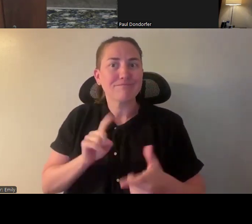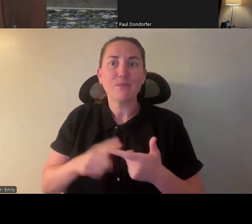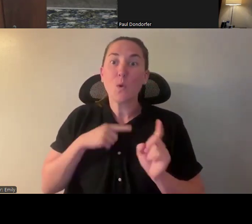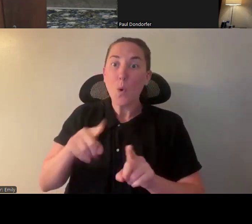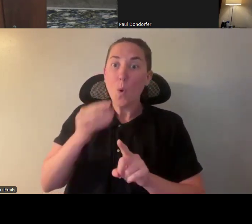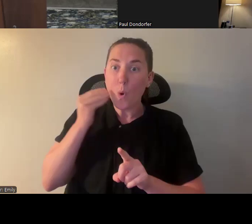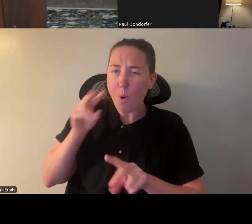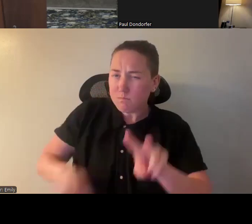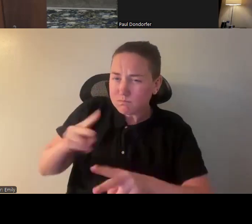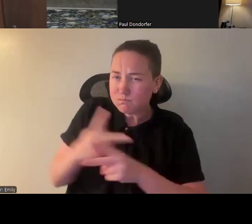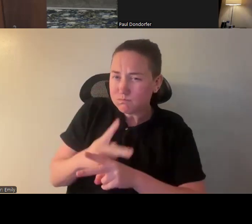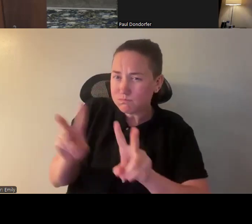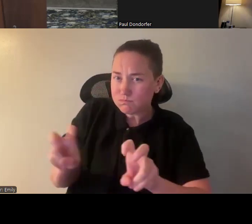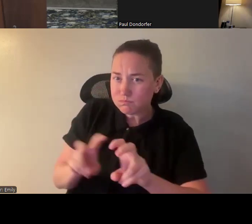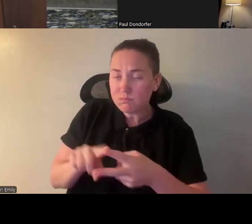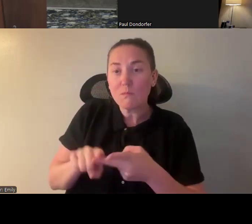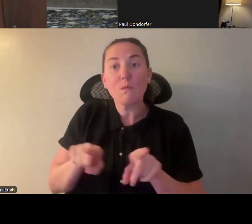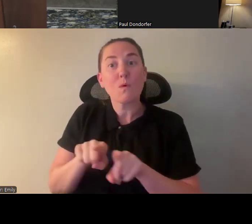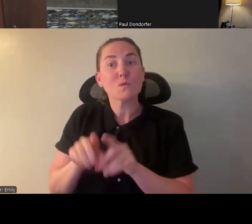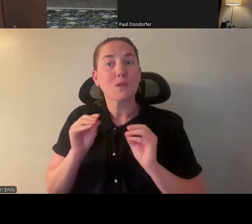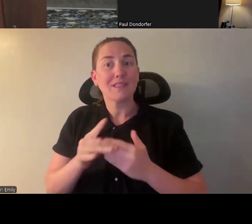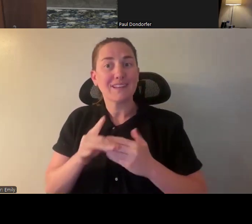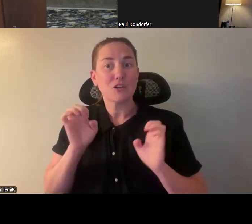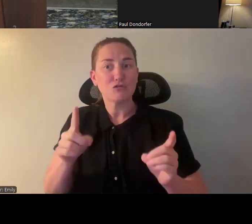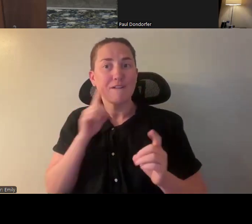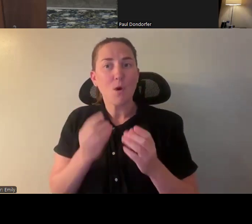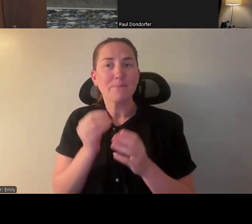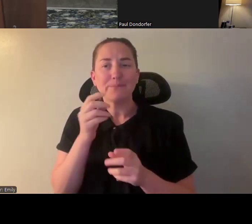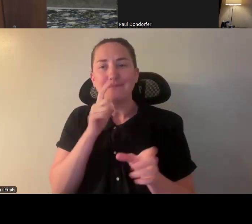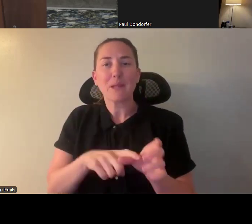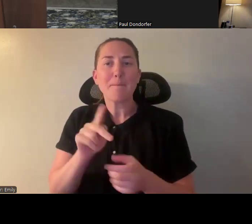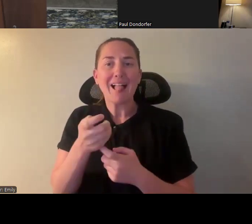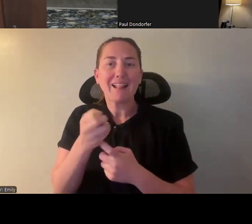and leading educational initiatives such as the pollinator friendly garden certification